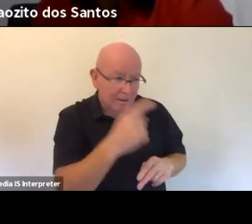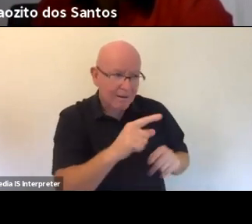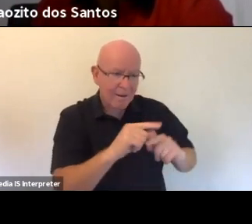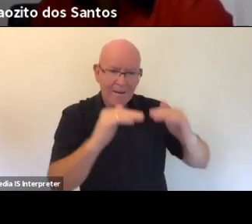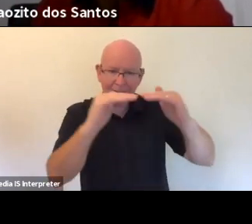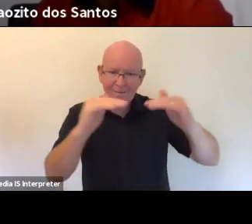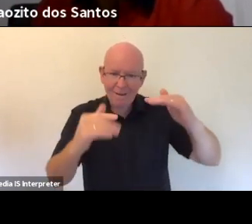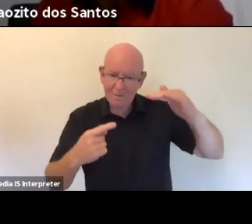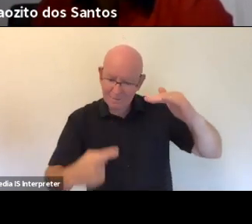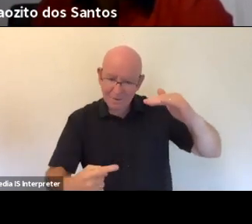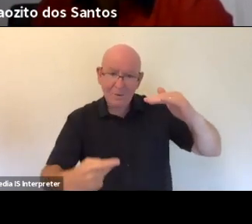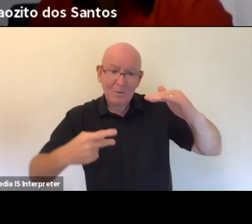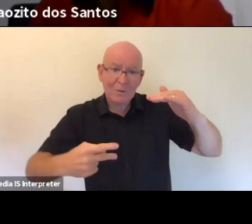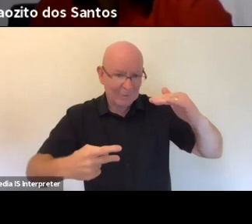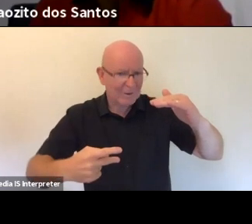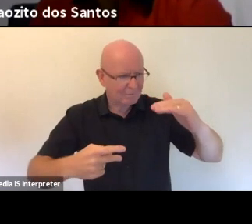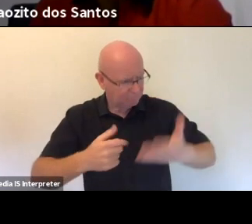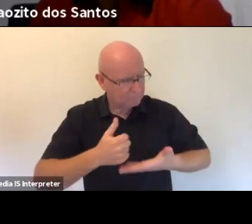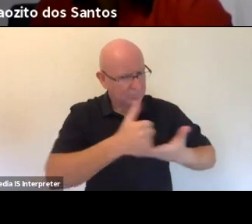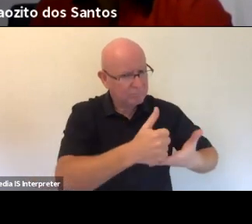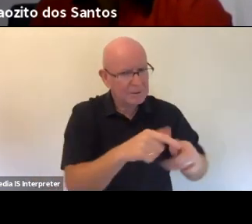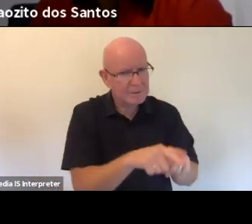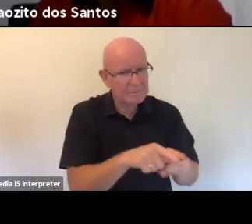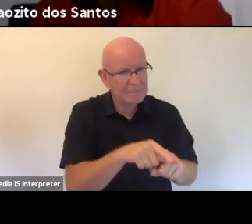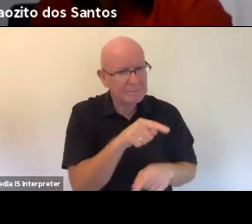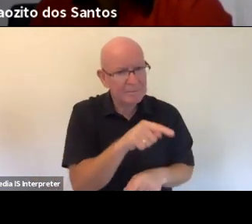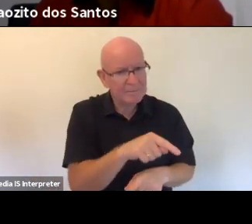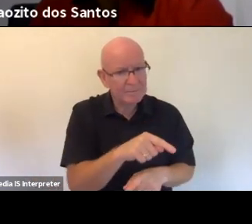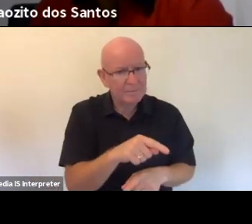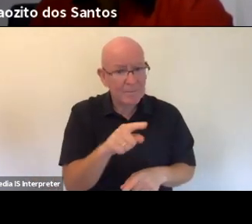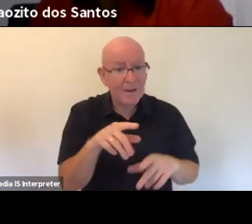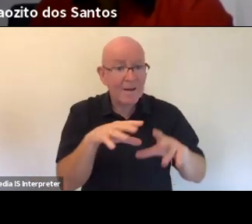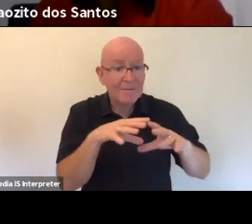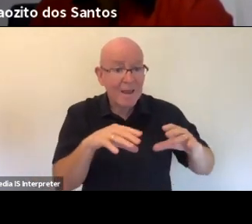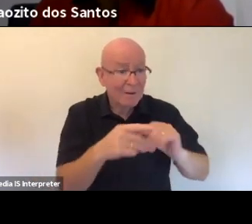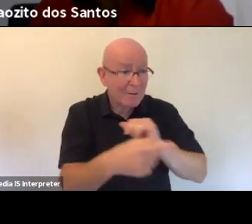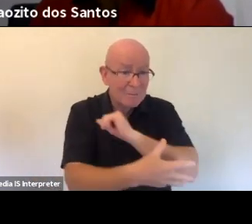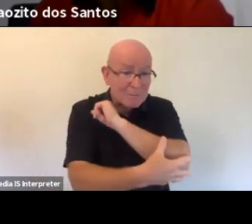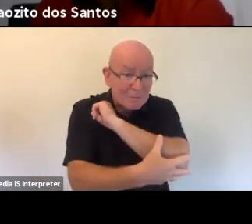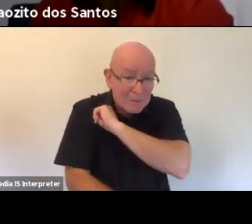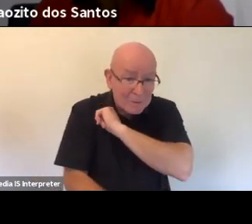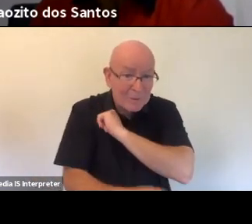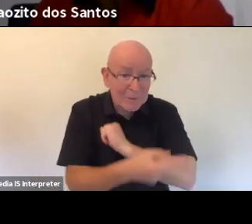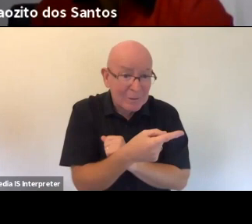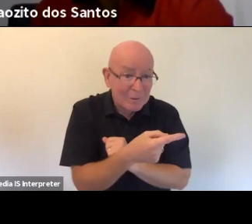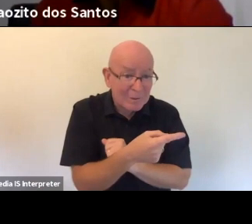to have the right to cover from the subsidy or from the social protection.